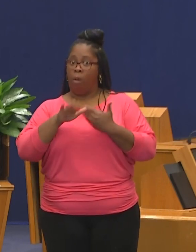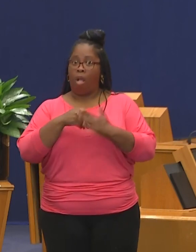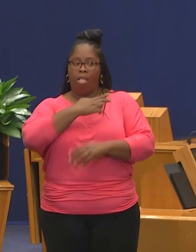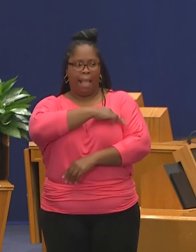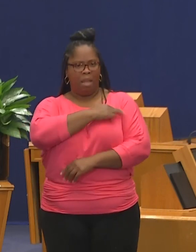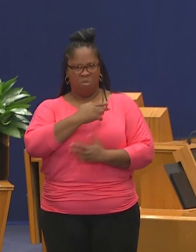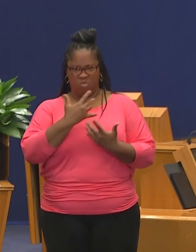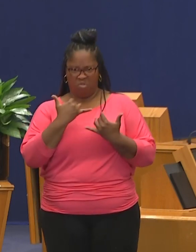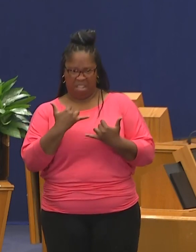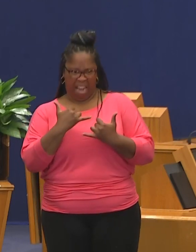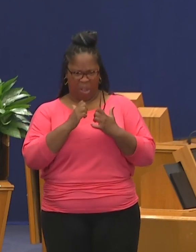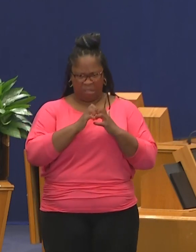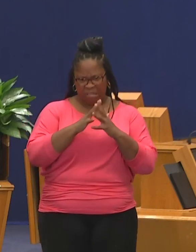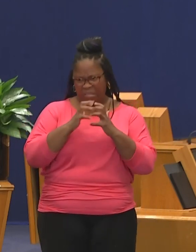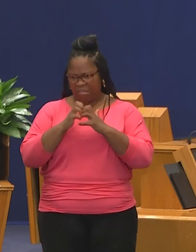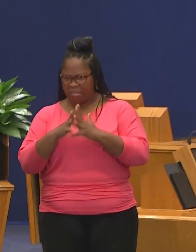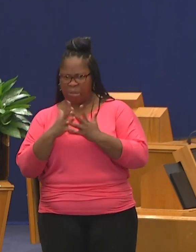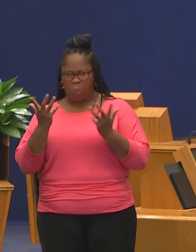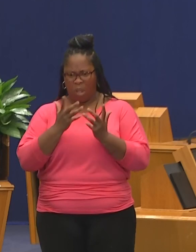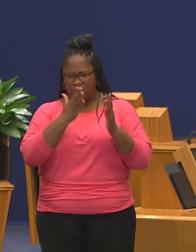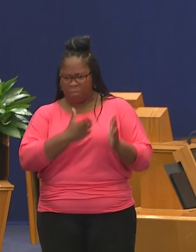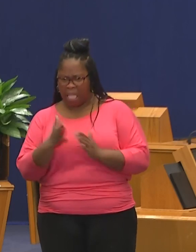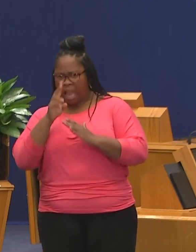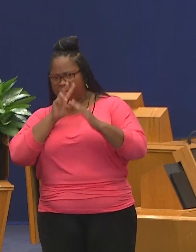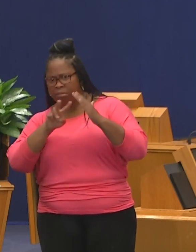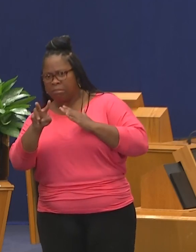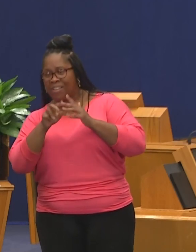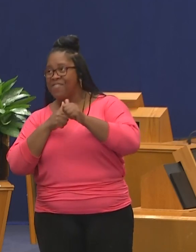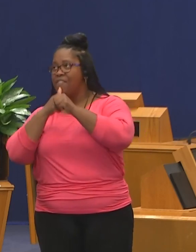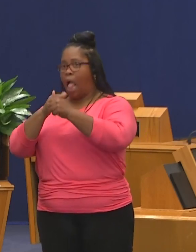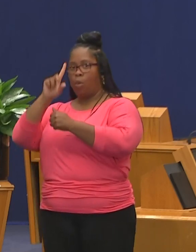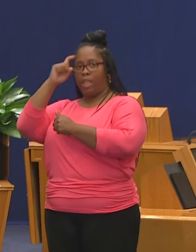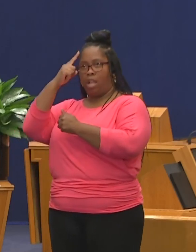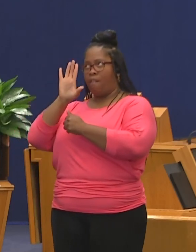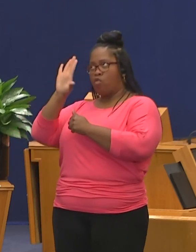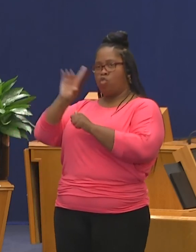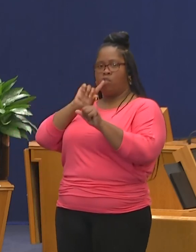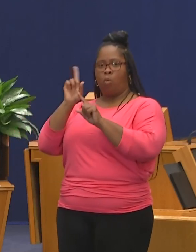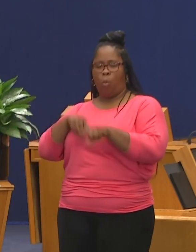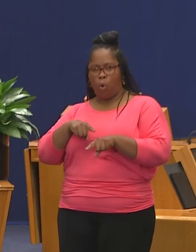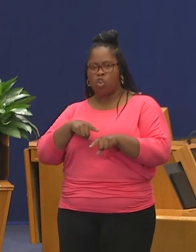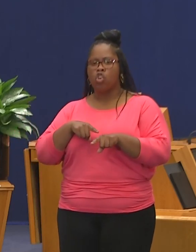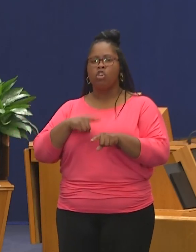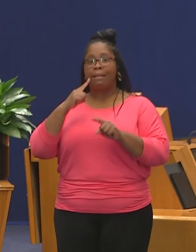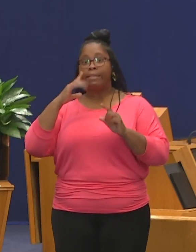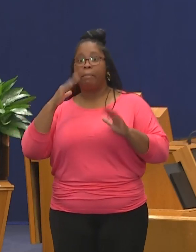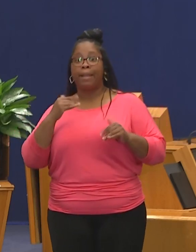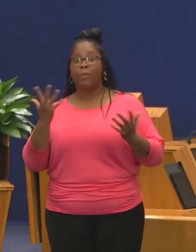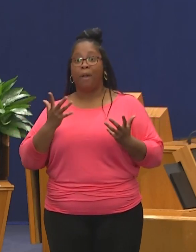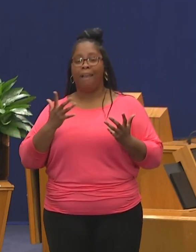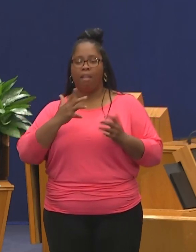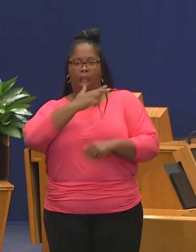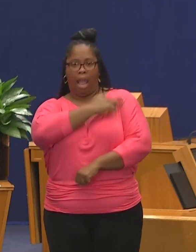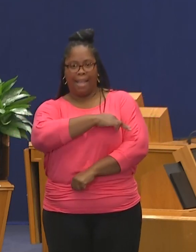AS I MENTIONED BEFORE, ALL OF THE HOSPITALS ARE WORKING ON IMPLEMENTING THEIR SURGE PLANS